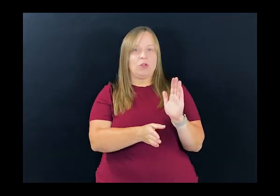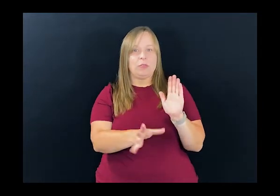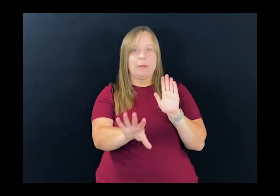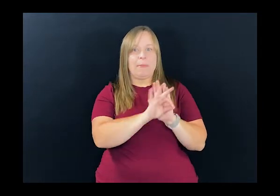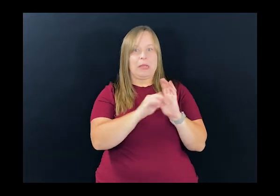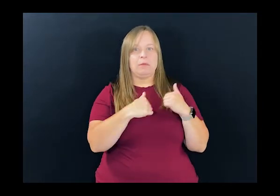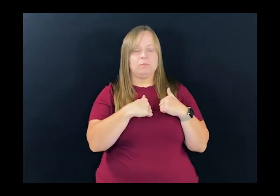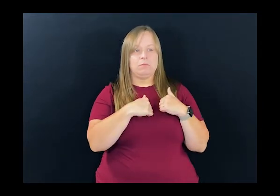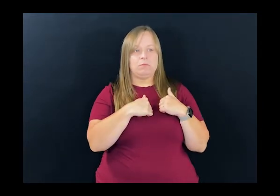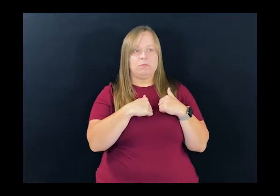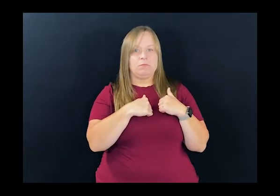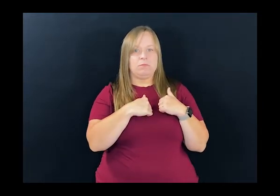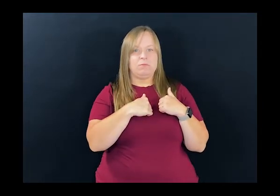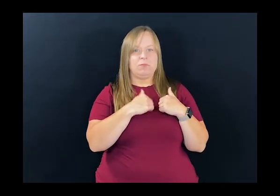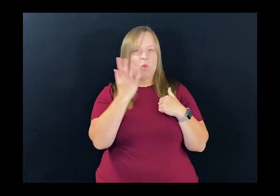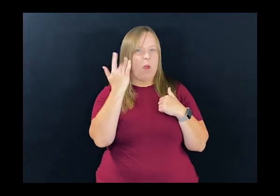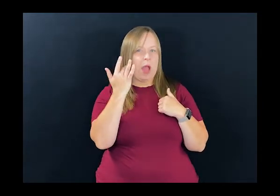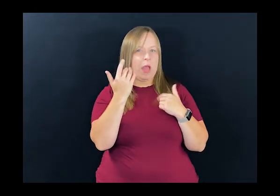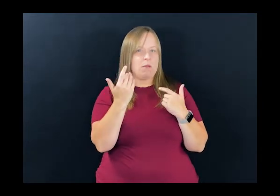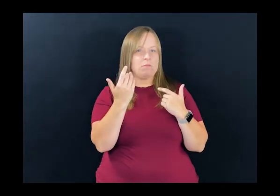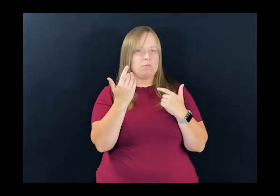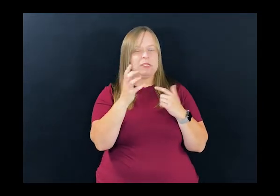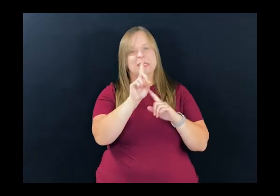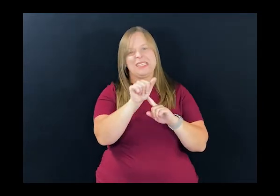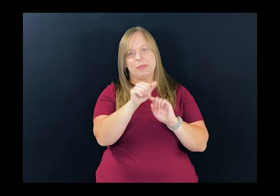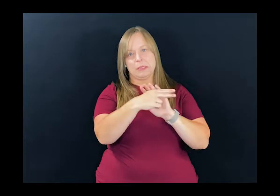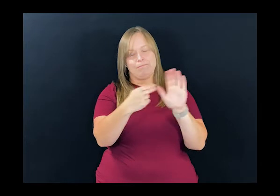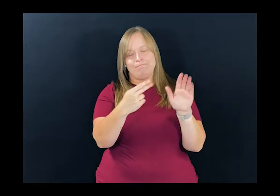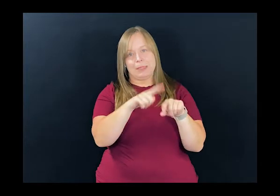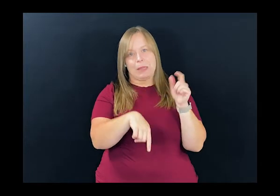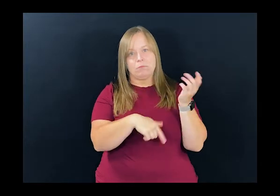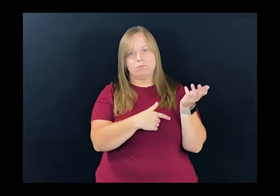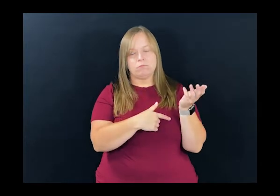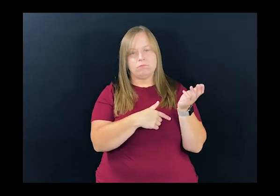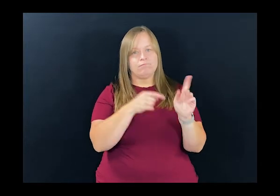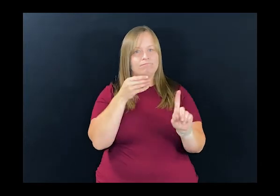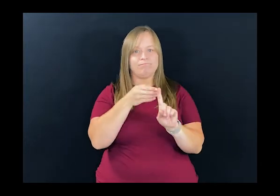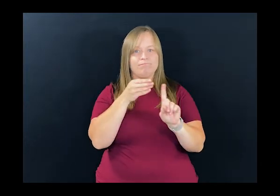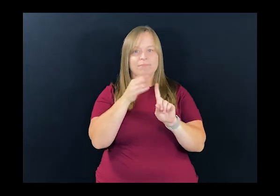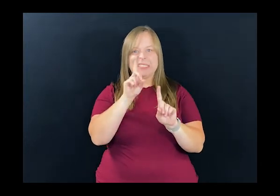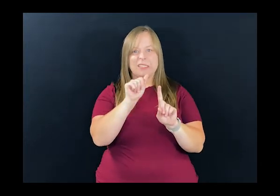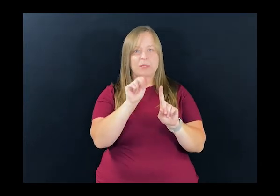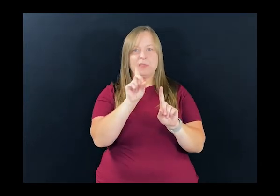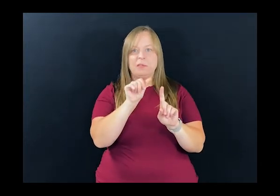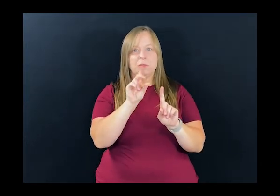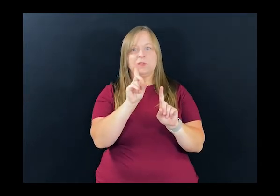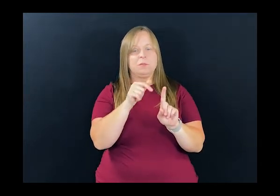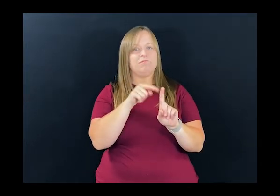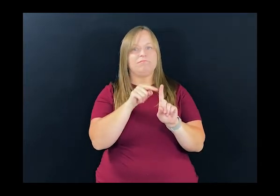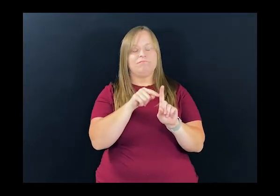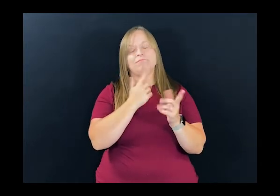and always centering around the fact that- the disability. It was always about the disability.